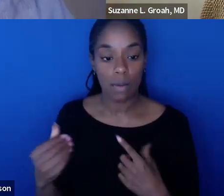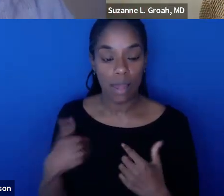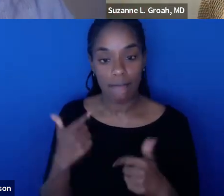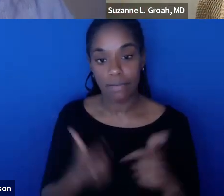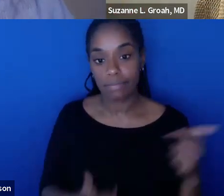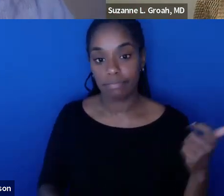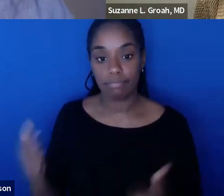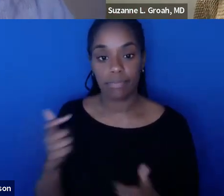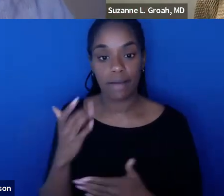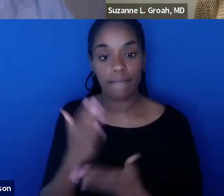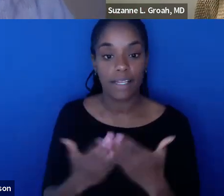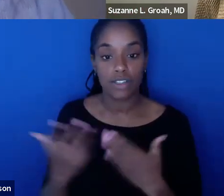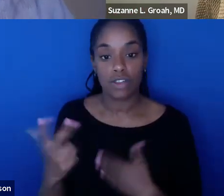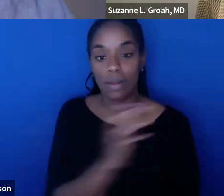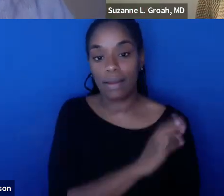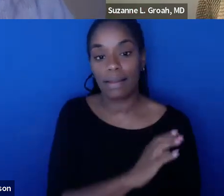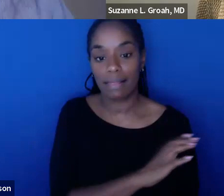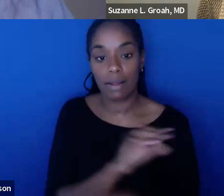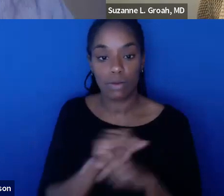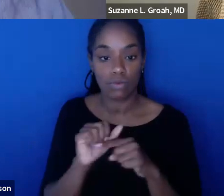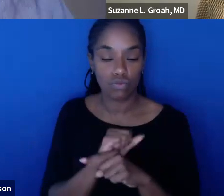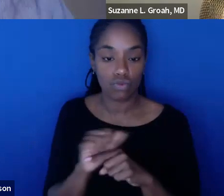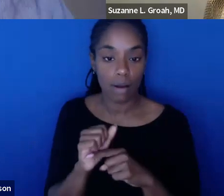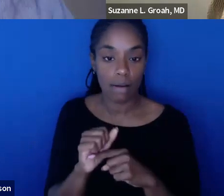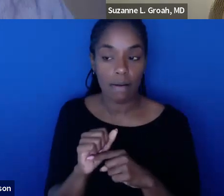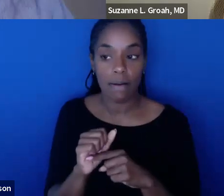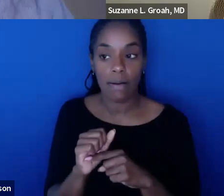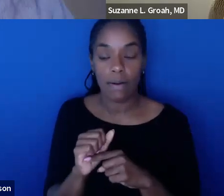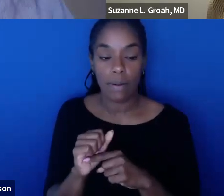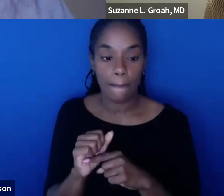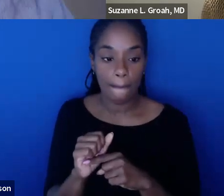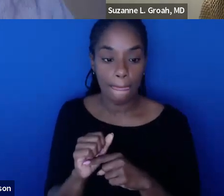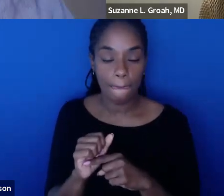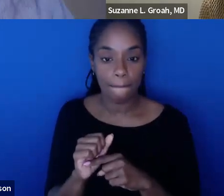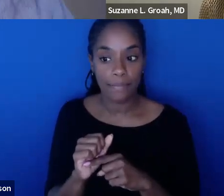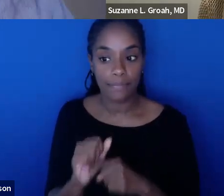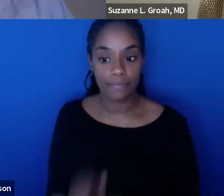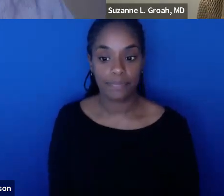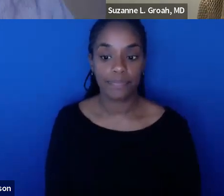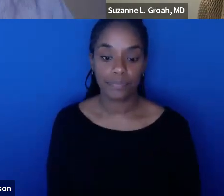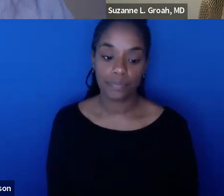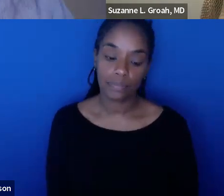three clinical trial going on using it in response to certain urinary symptoms, but